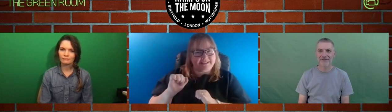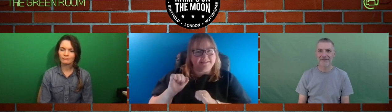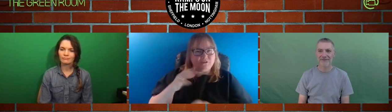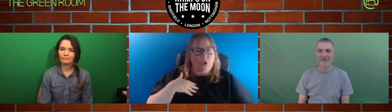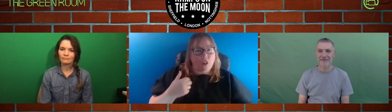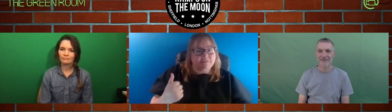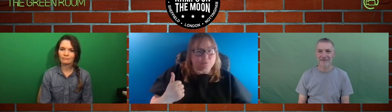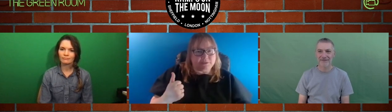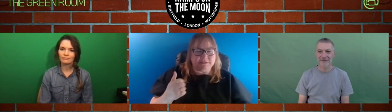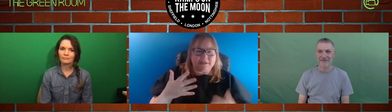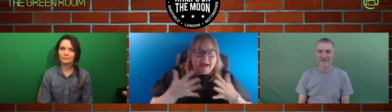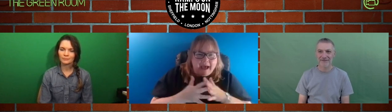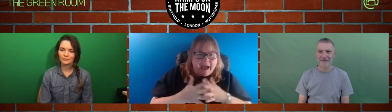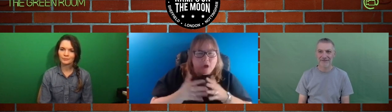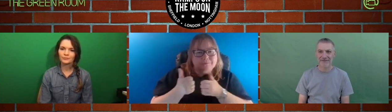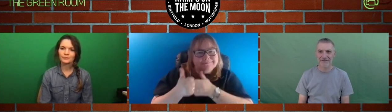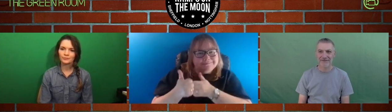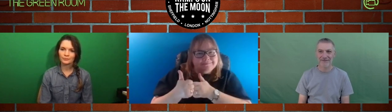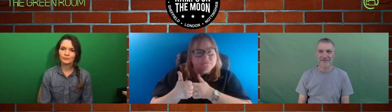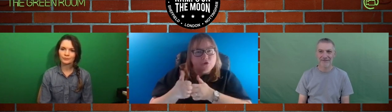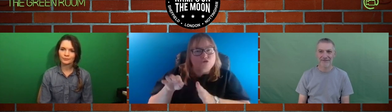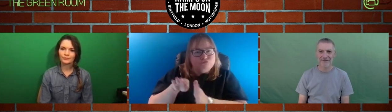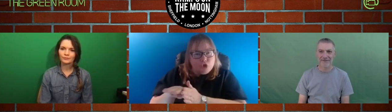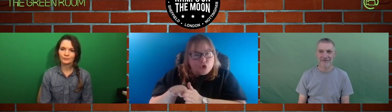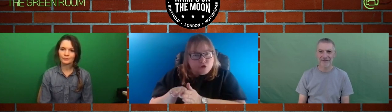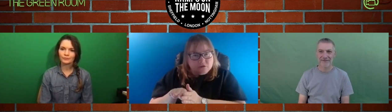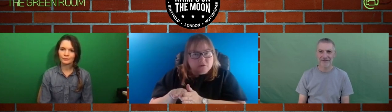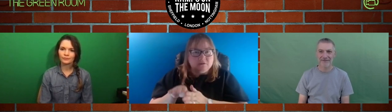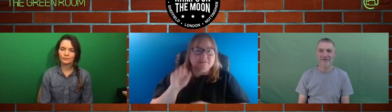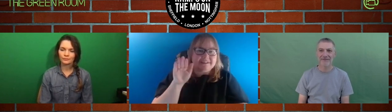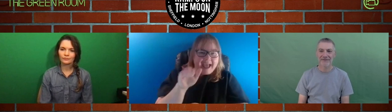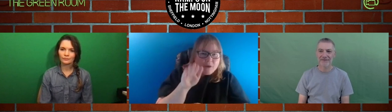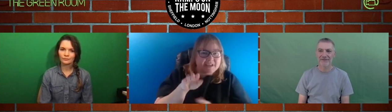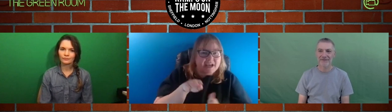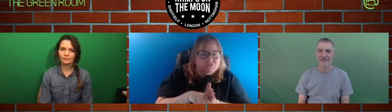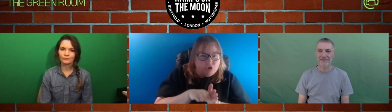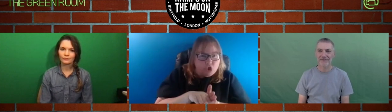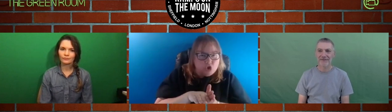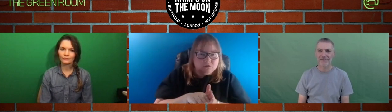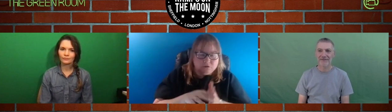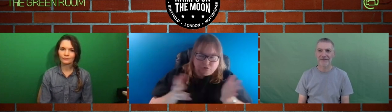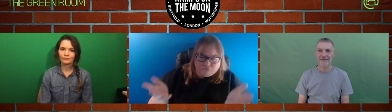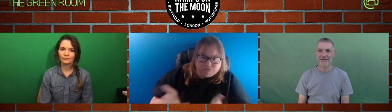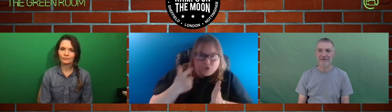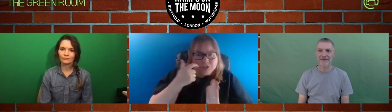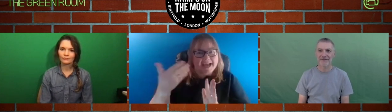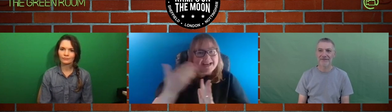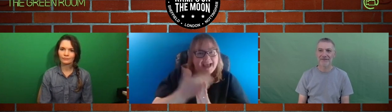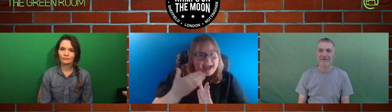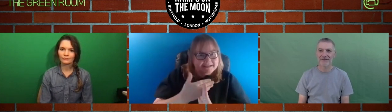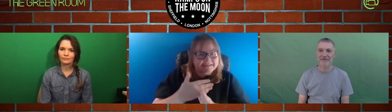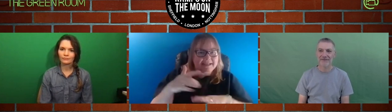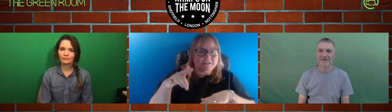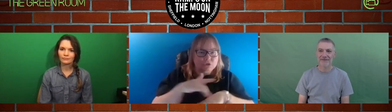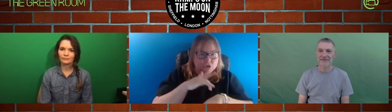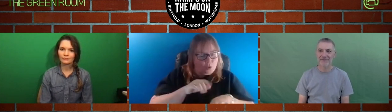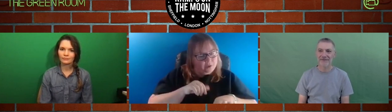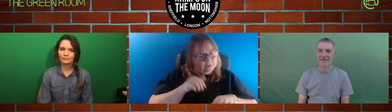in rehearsals and out of rehearsals, whatever she needed to access the show and to be part of the rehearsal process but also to work